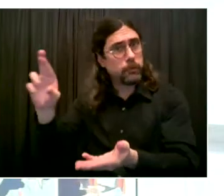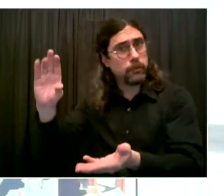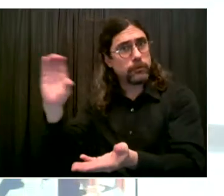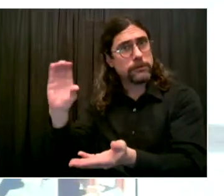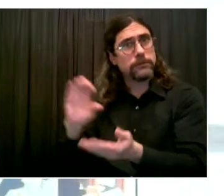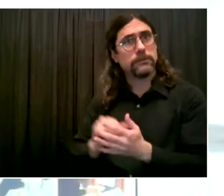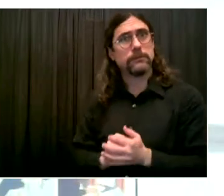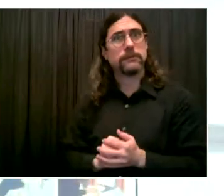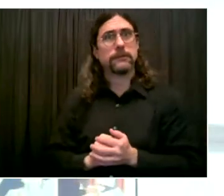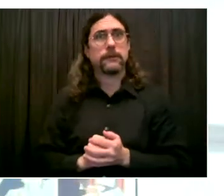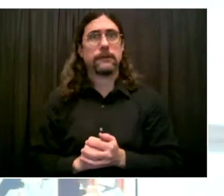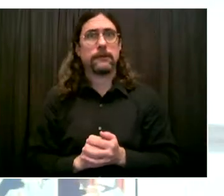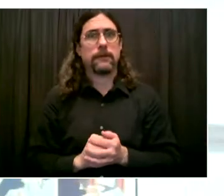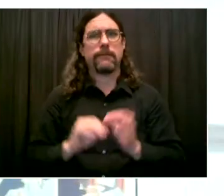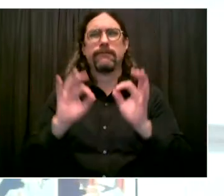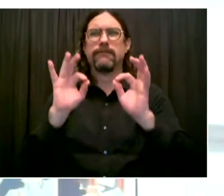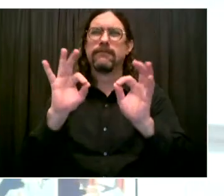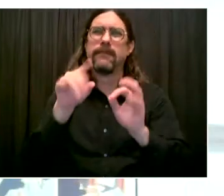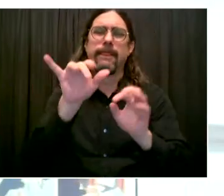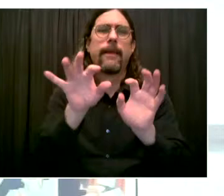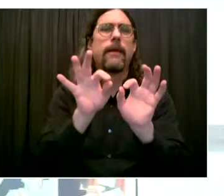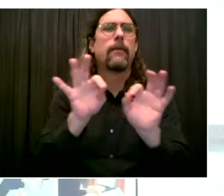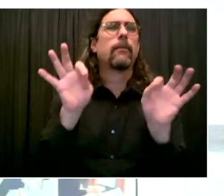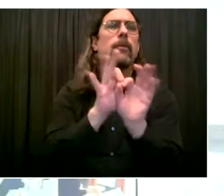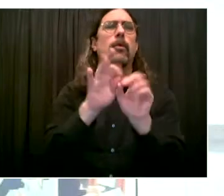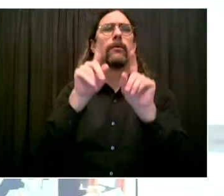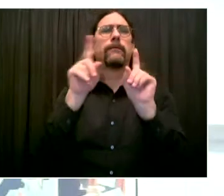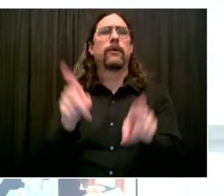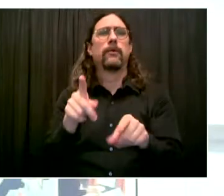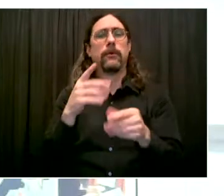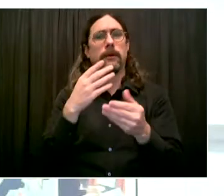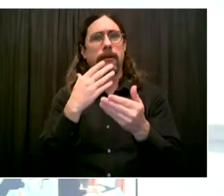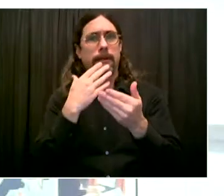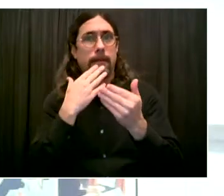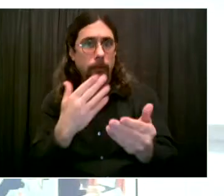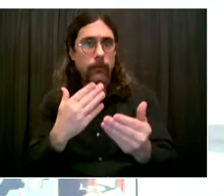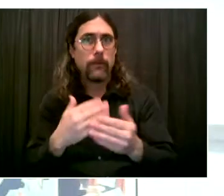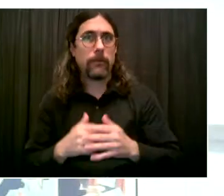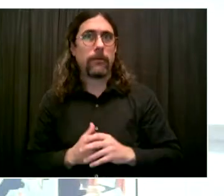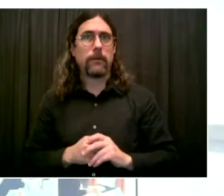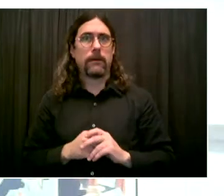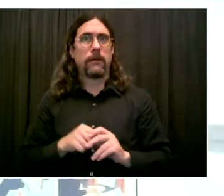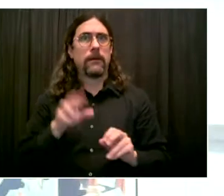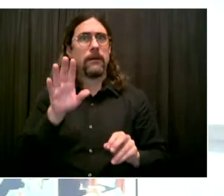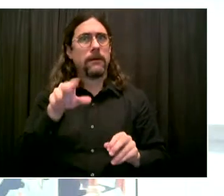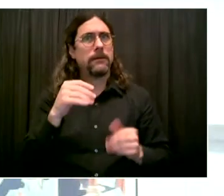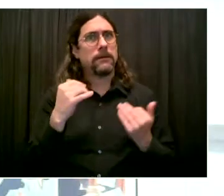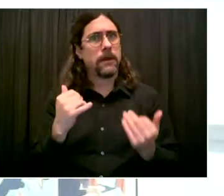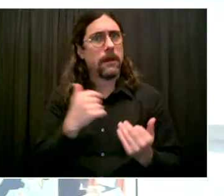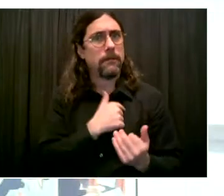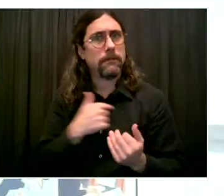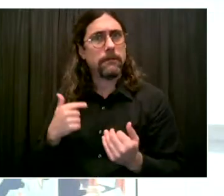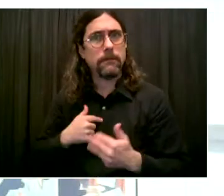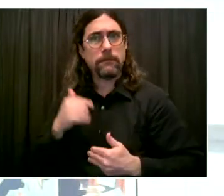ABOUT THE MECHANICS HOW THIS WORKS? THANK YOU FOR THIS VERY IMPORTANT QUESTION ABOUT HOMEBOUND